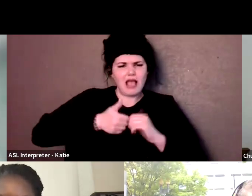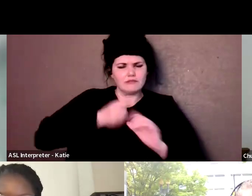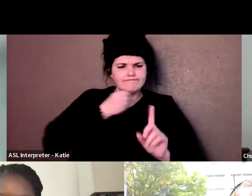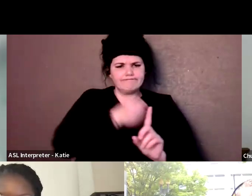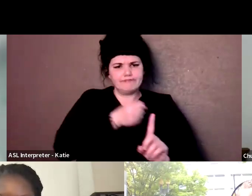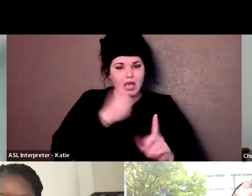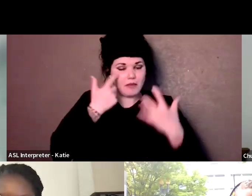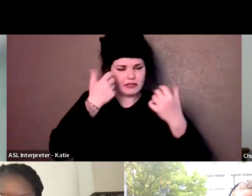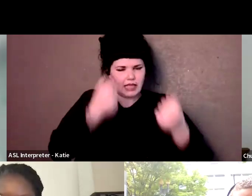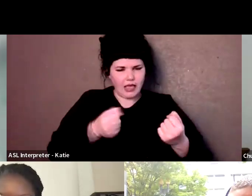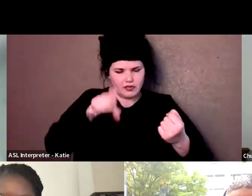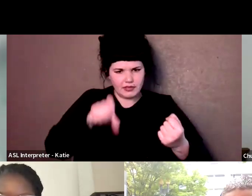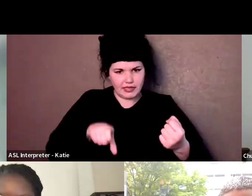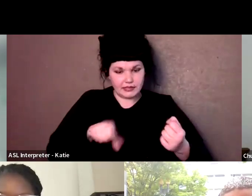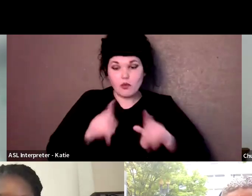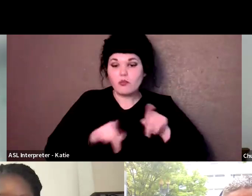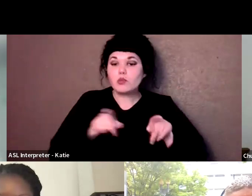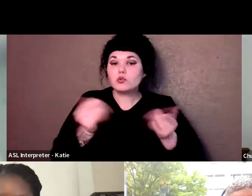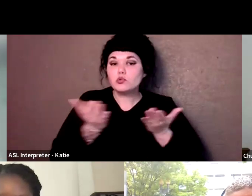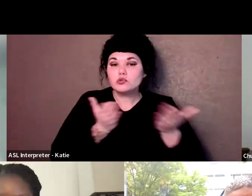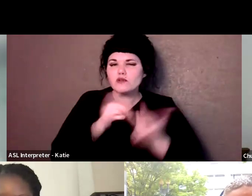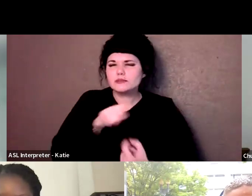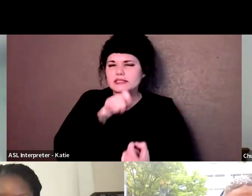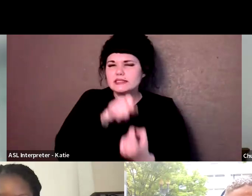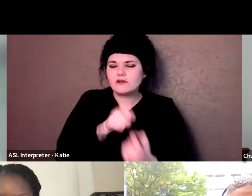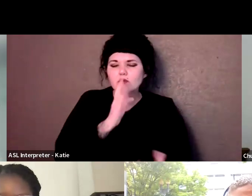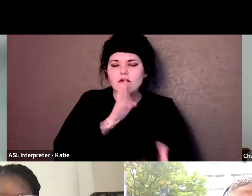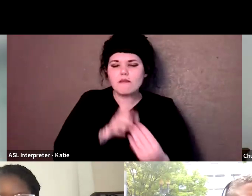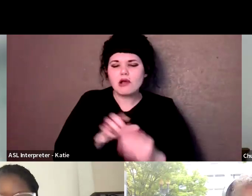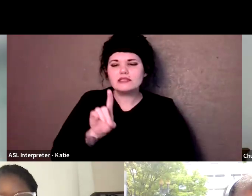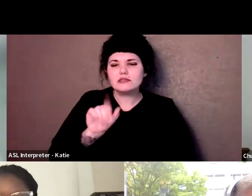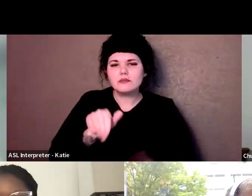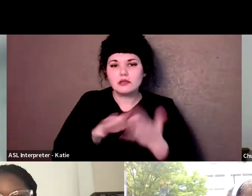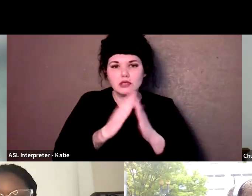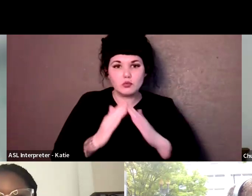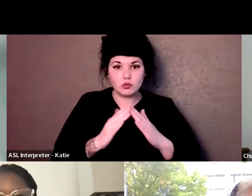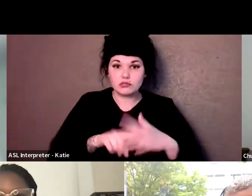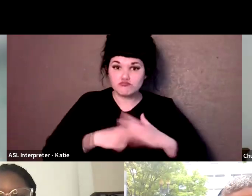those in the disability community, to kind of kick off our conversations today. AISHA: Certainly. Well,